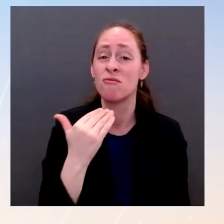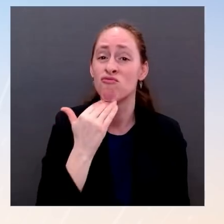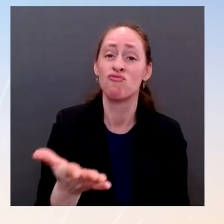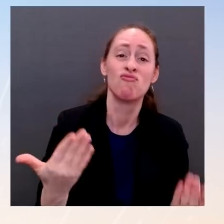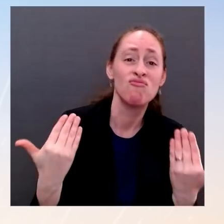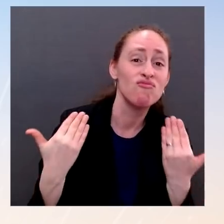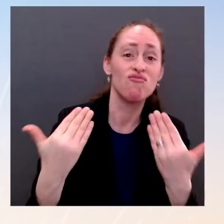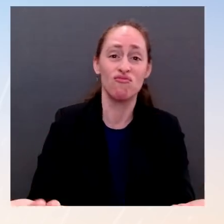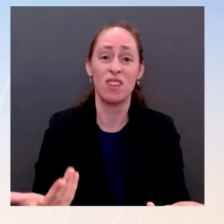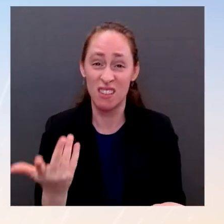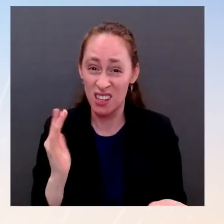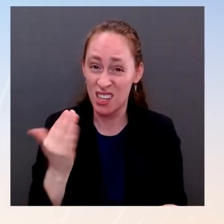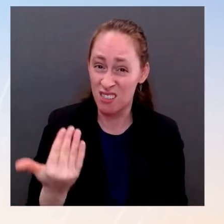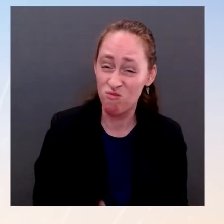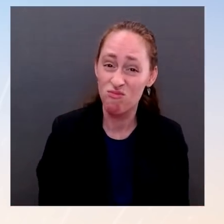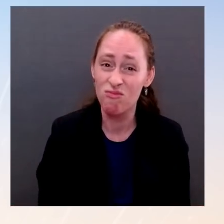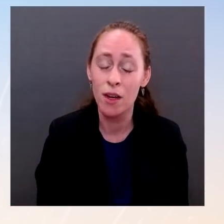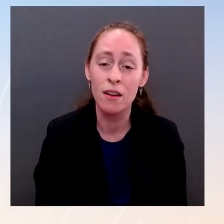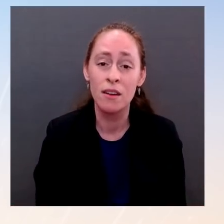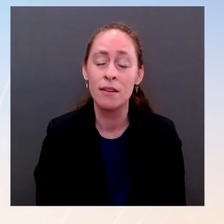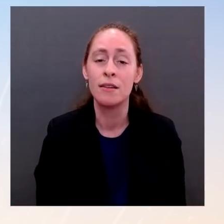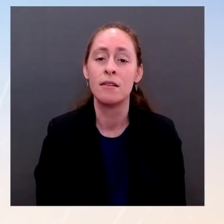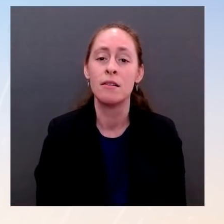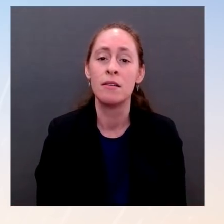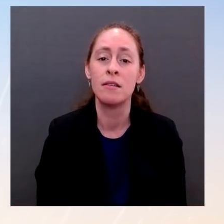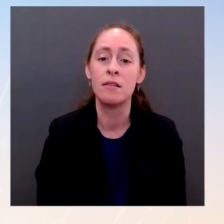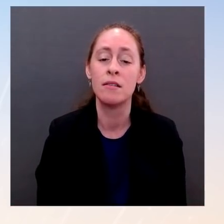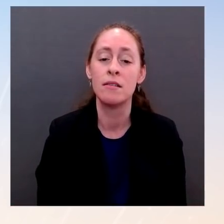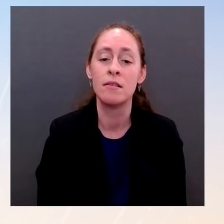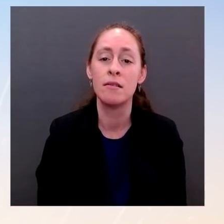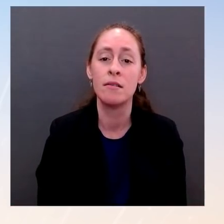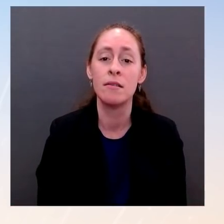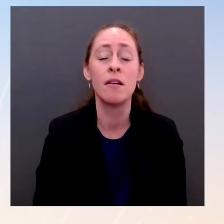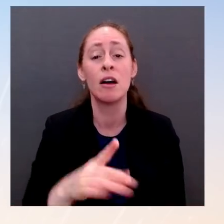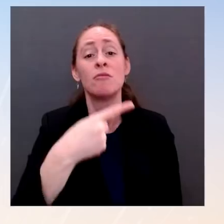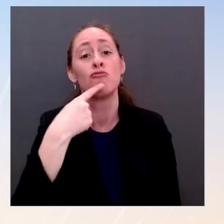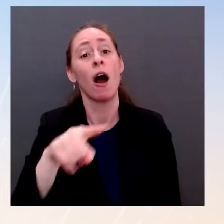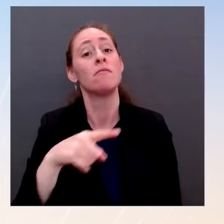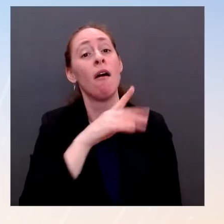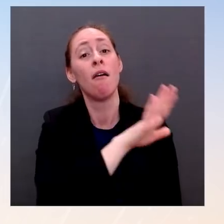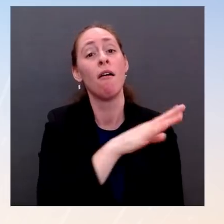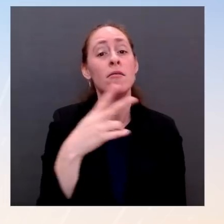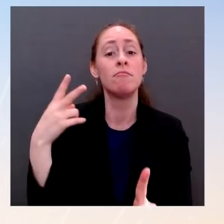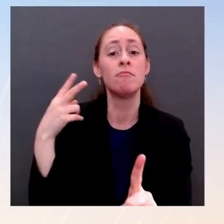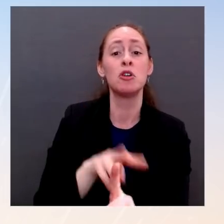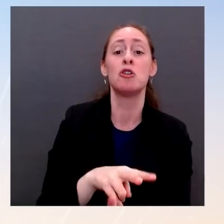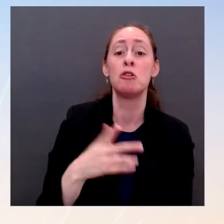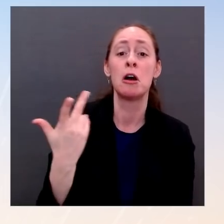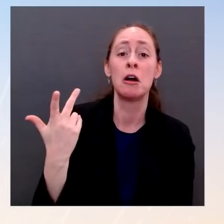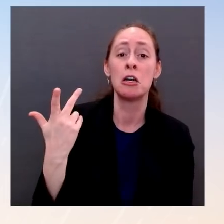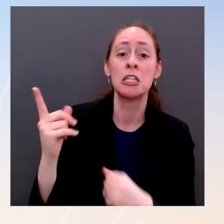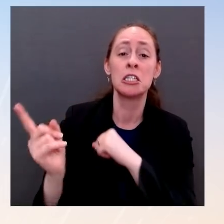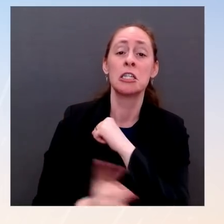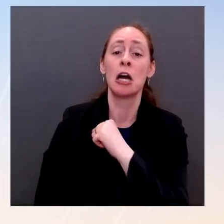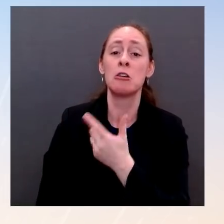as a sanctions-proof economy. If you -- if you think about the term "sanctions-proof," it means that a country is deciding to deintegrate